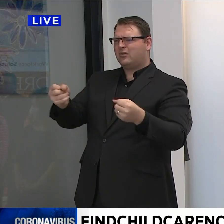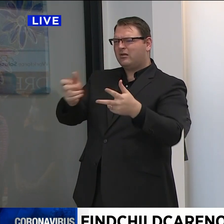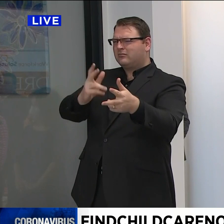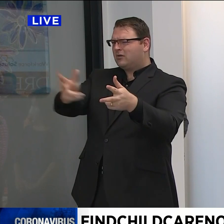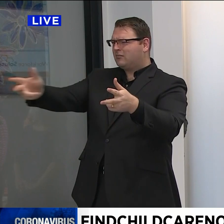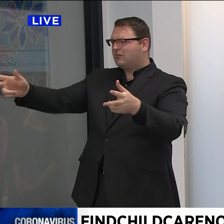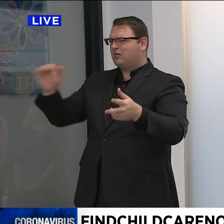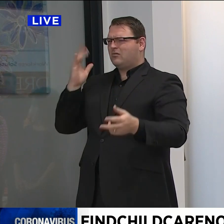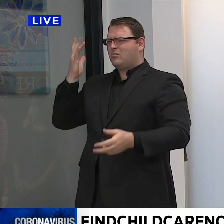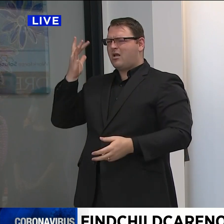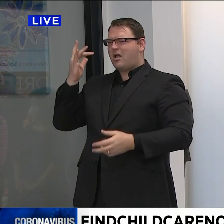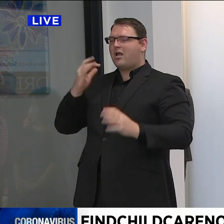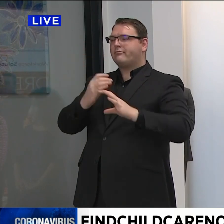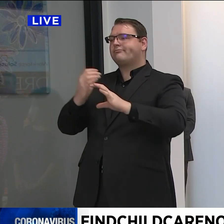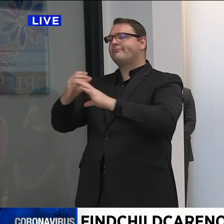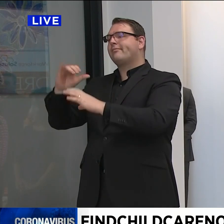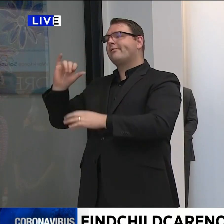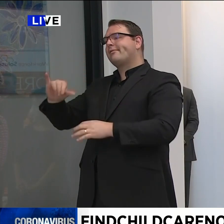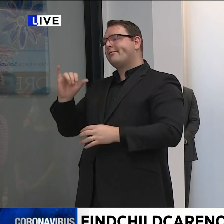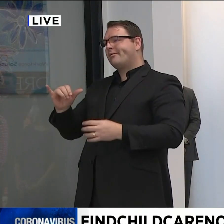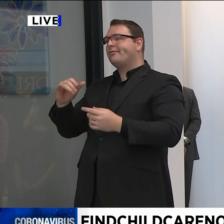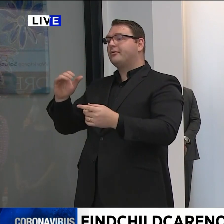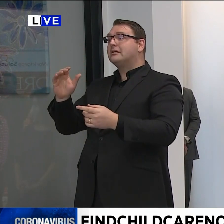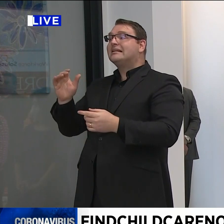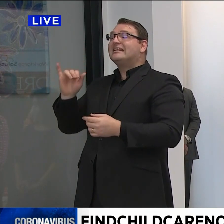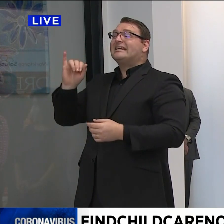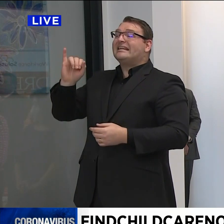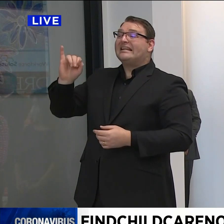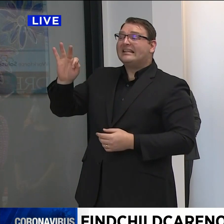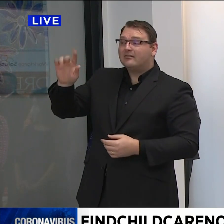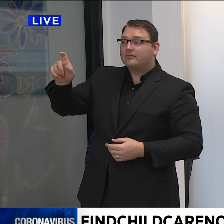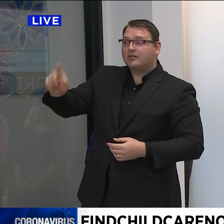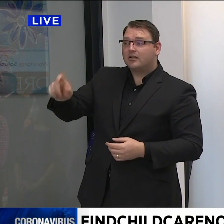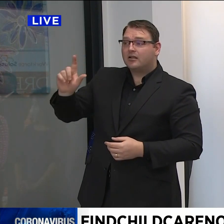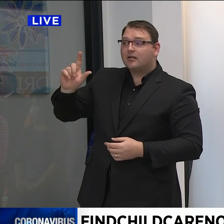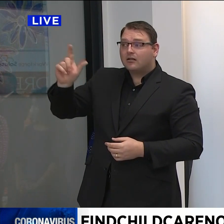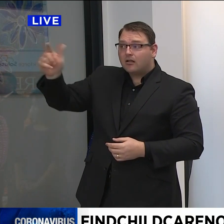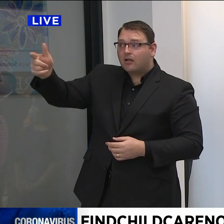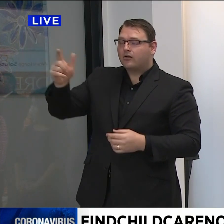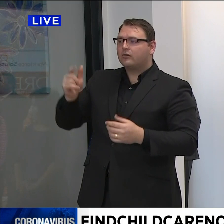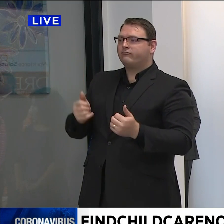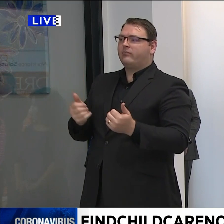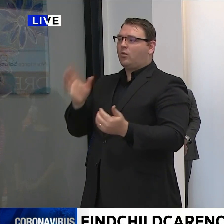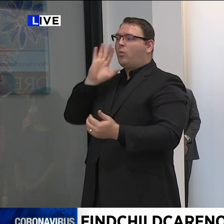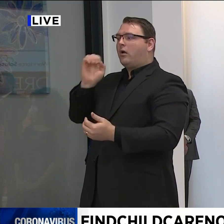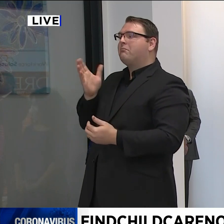it’s being set up outside and I just want to give folks a just want to give folks a heads up that’s what you’ll see heads up that’s what you’ll see if you if you drive by are you if you if you drive by are you you’re my energy that’s coming